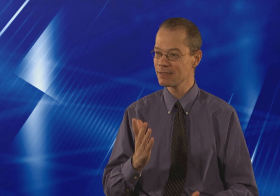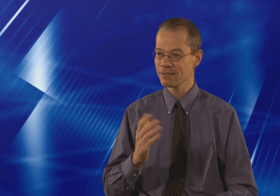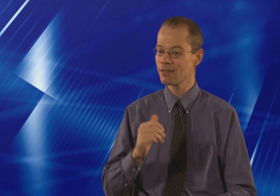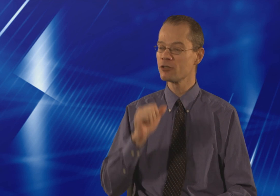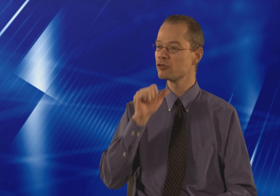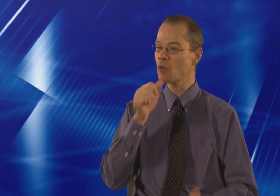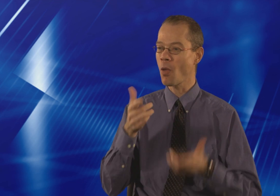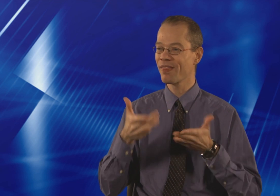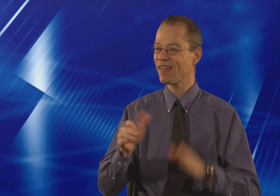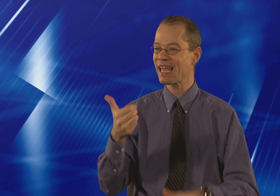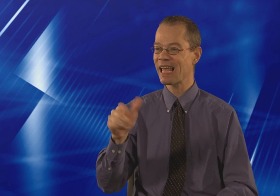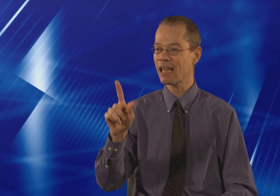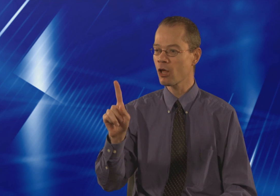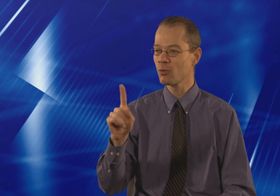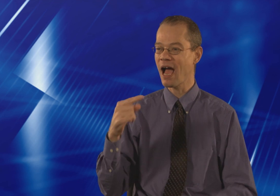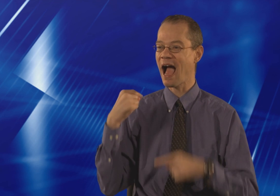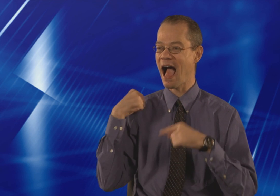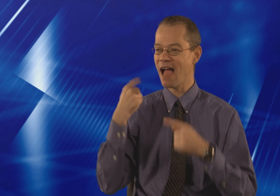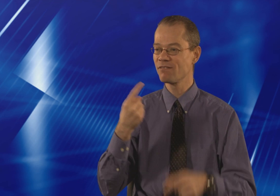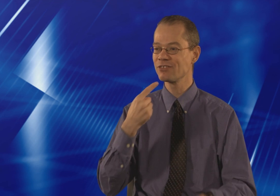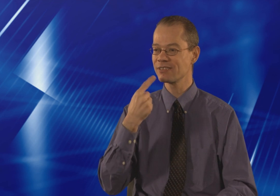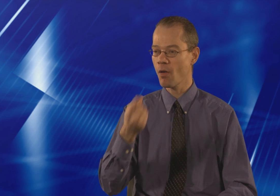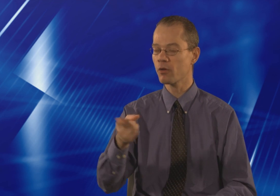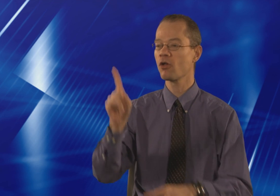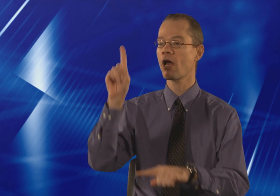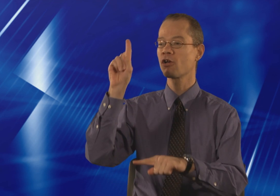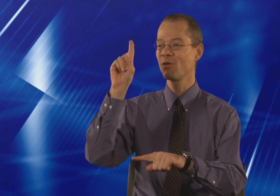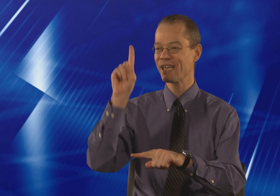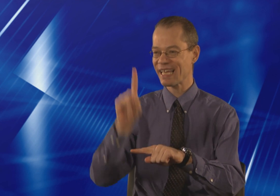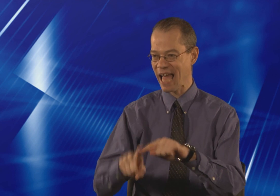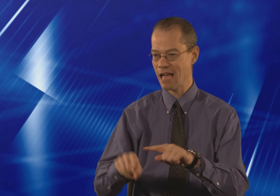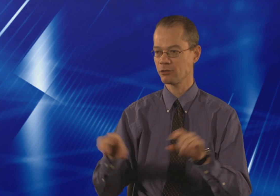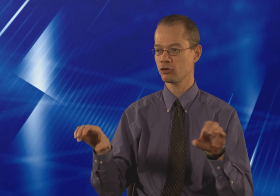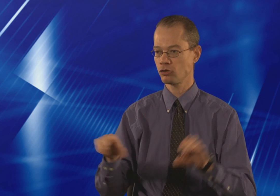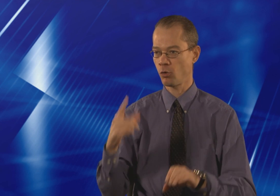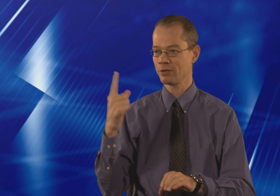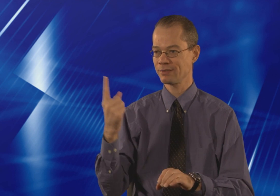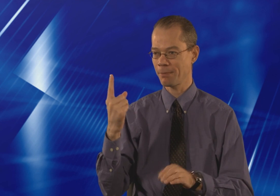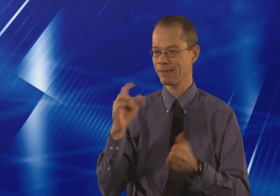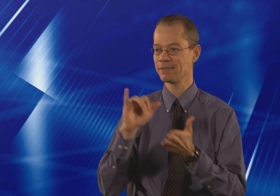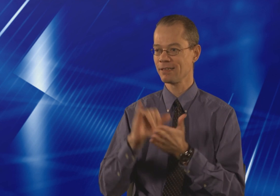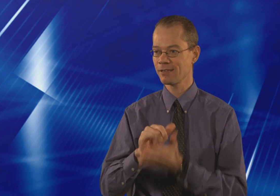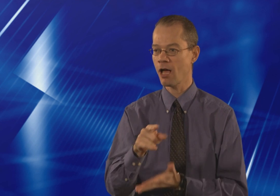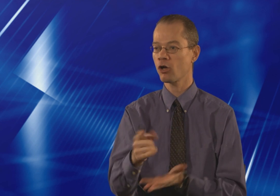deaf people don't let anyone tell them that they can't do something